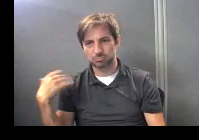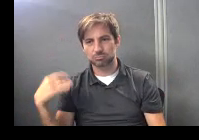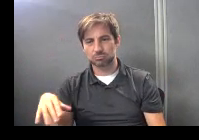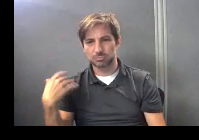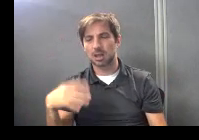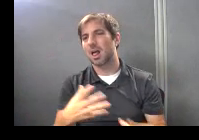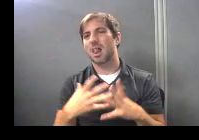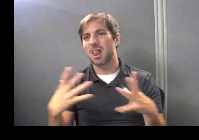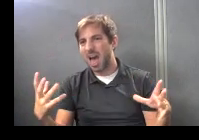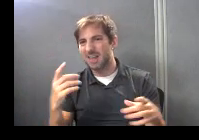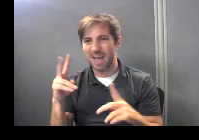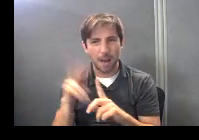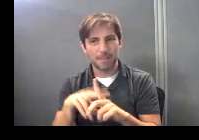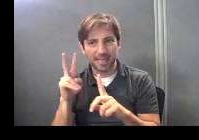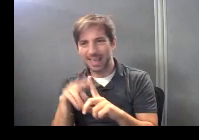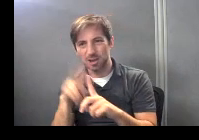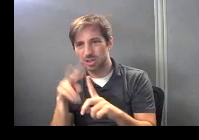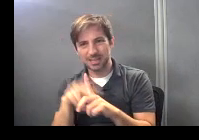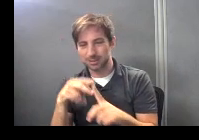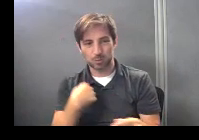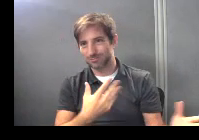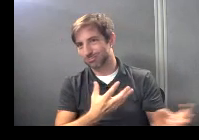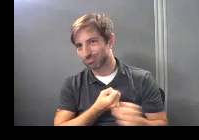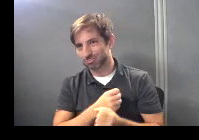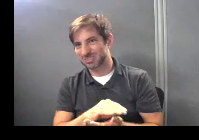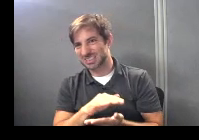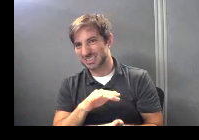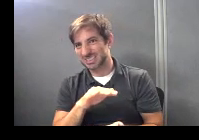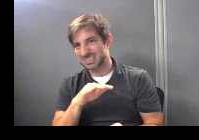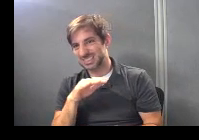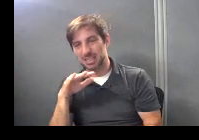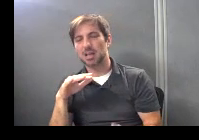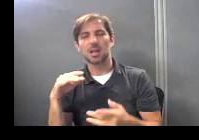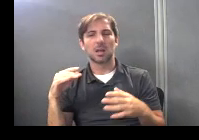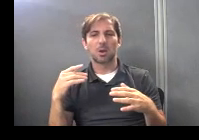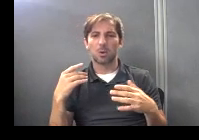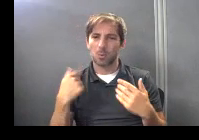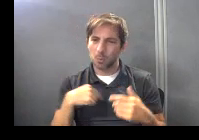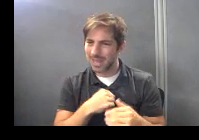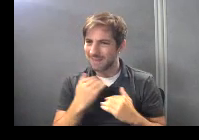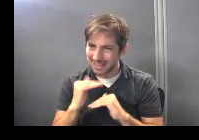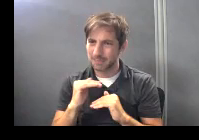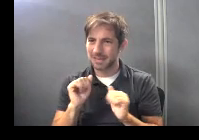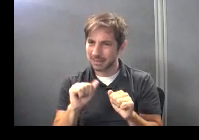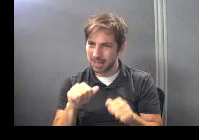THAT WE ANTICIPATE, WE HAVE MORE LIMITED CAPACITY FOR THIS AMERICAN RESCUE PLAN FUND.